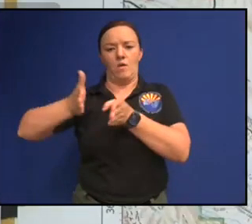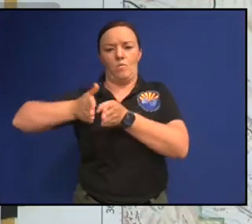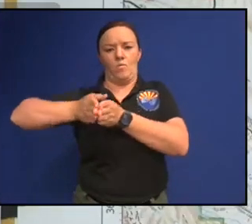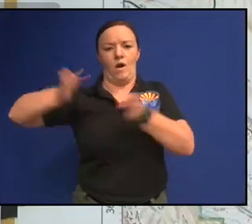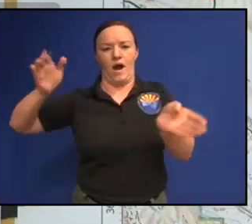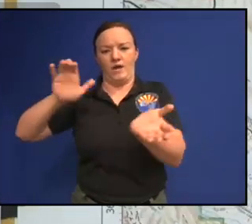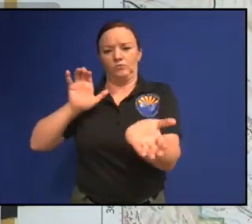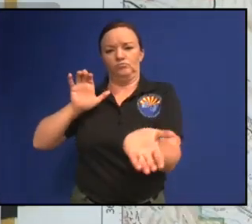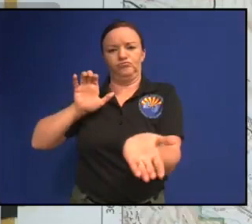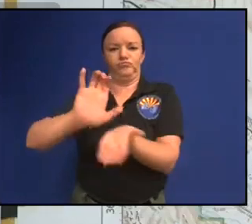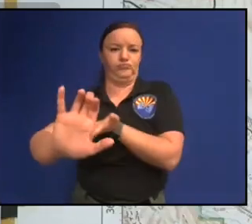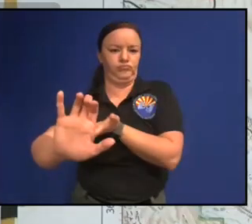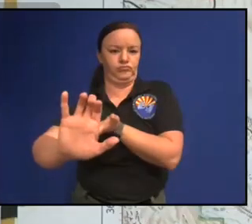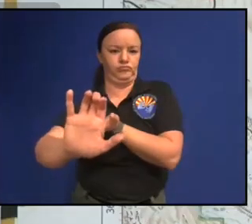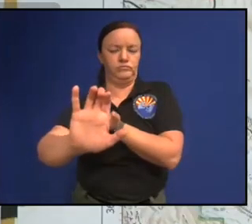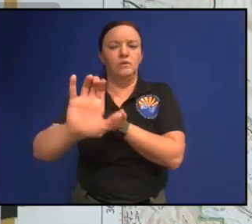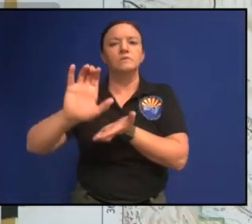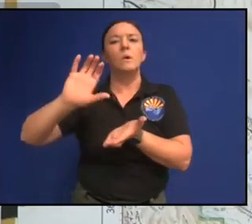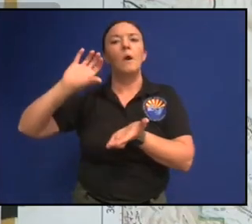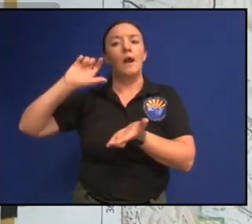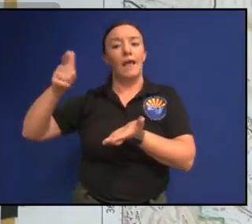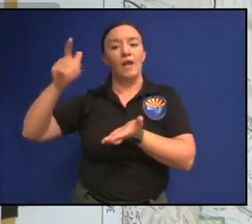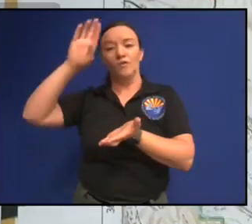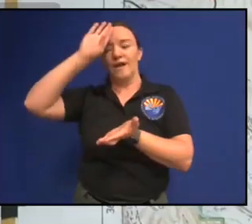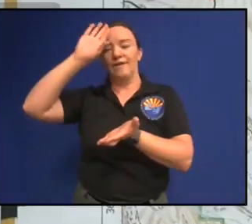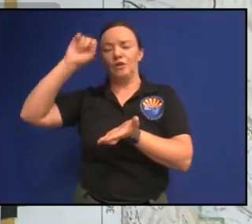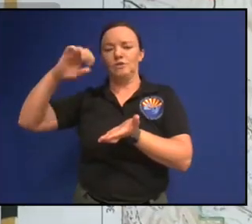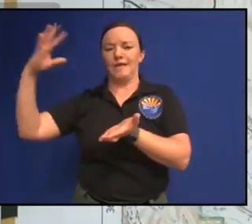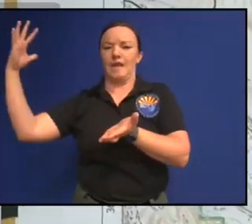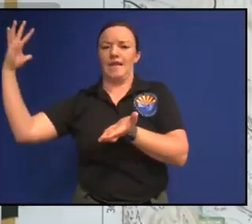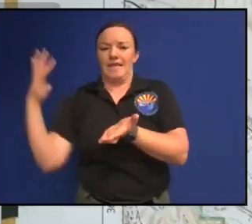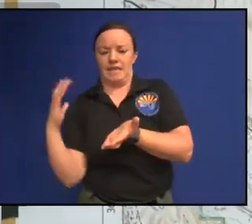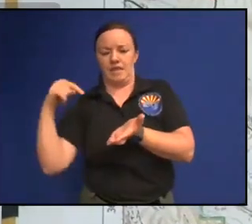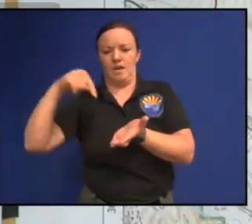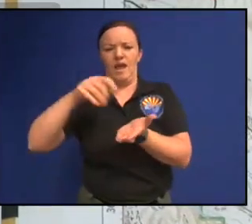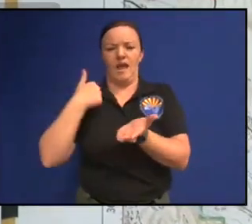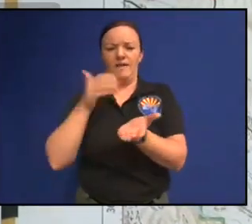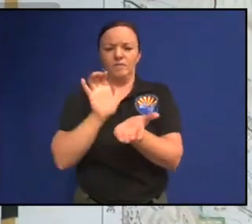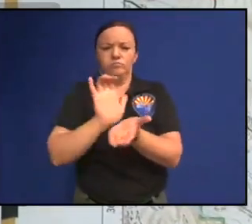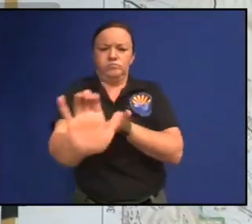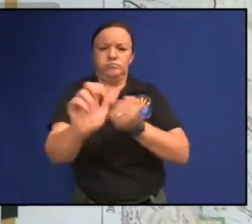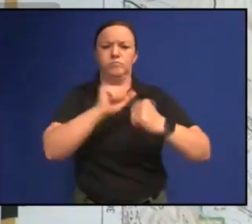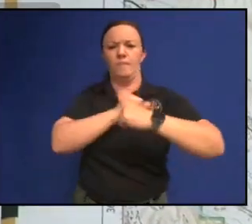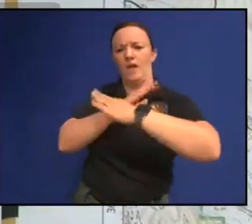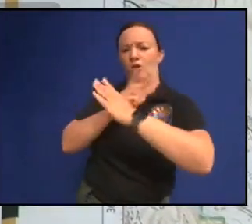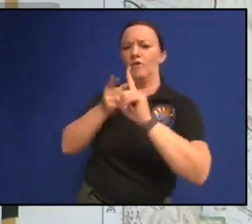THEN WE'LL MOVE OVER TO ANOTHER CONTINGENCY LINE THAT